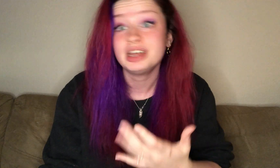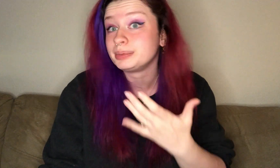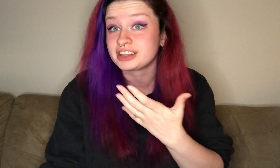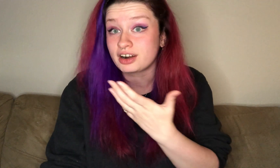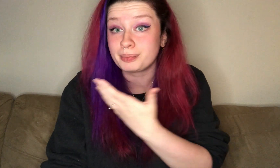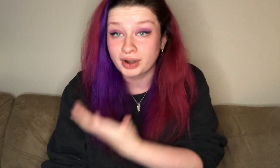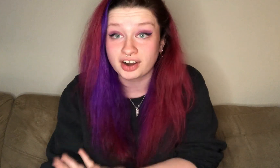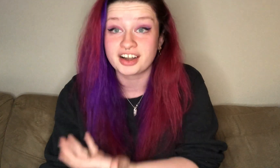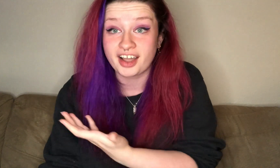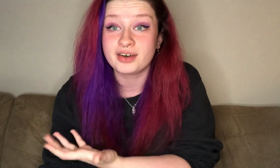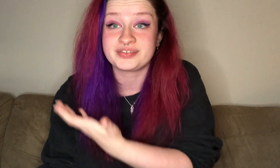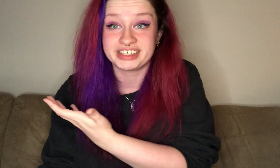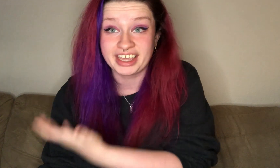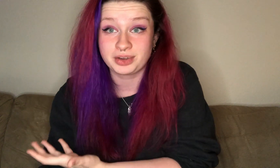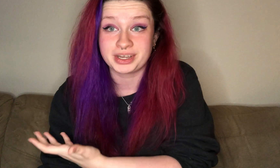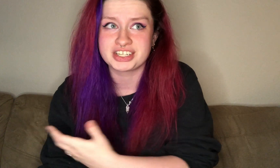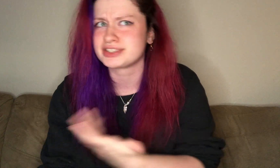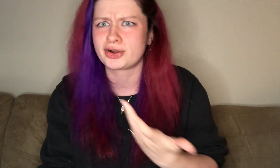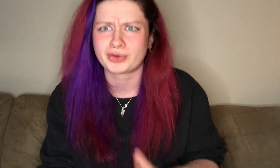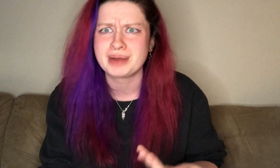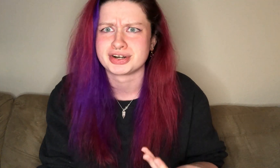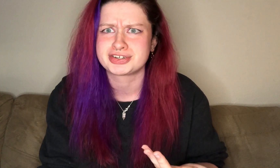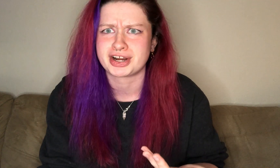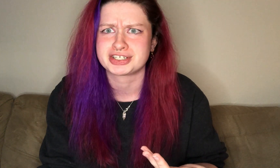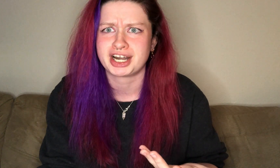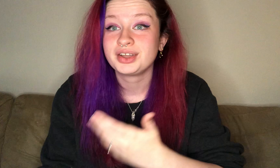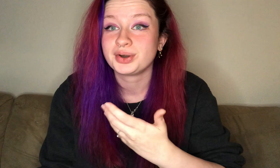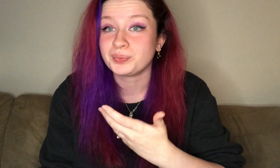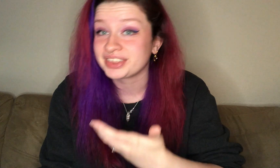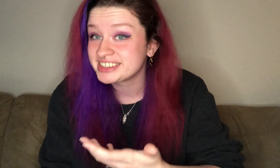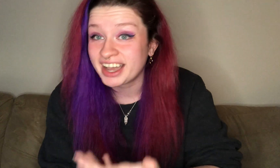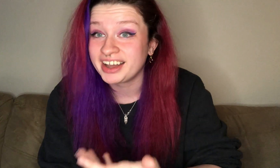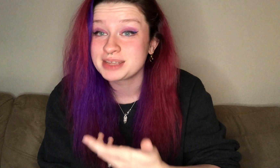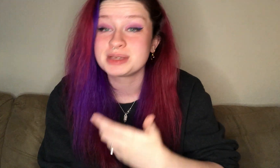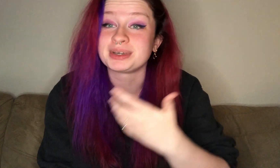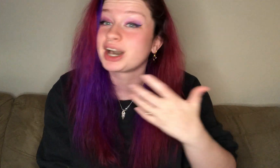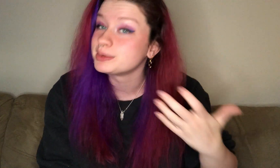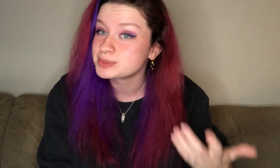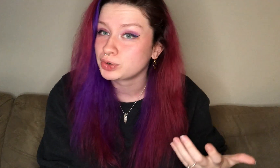but they're a part of the language it's our grammar structure with time it becomes more